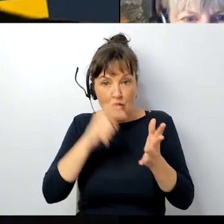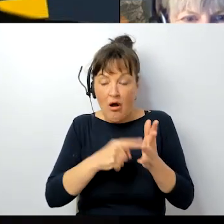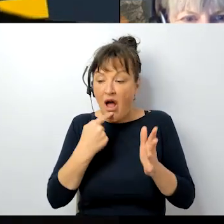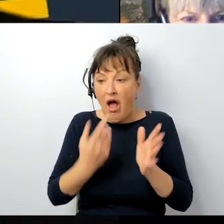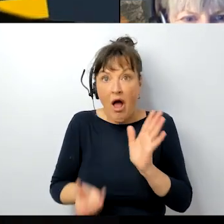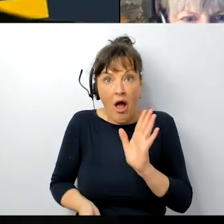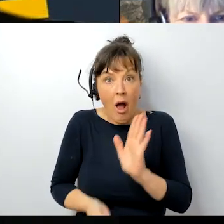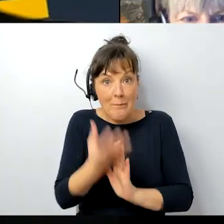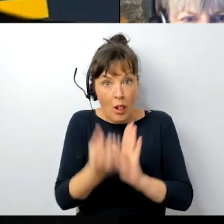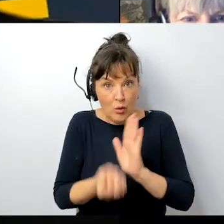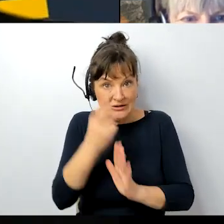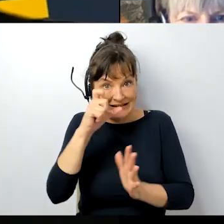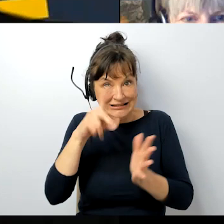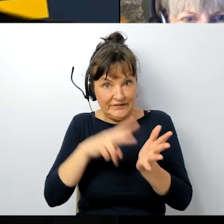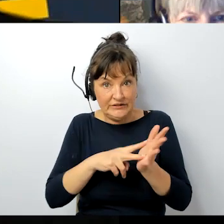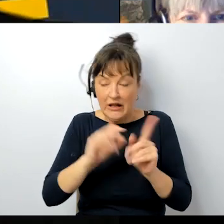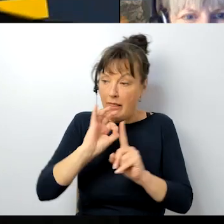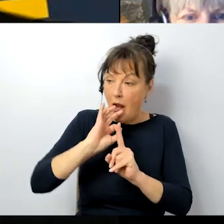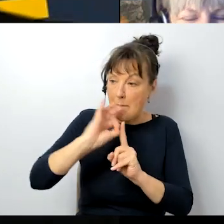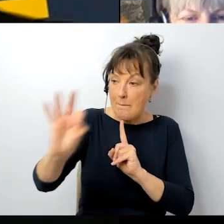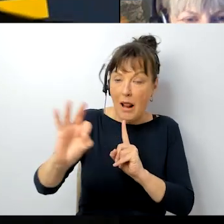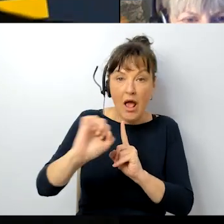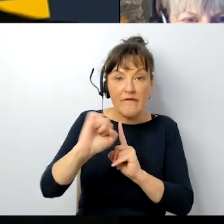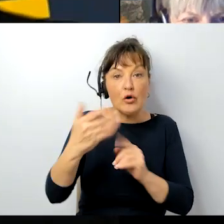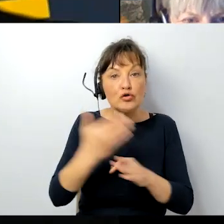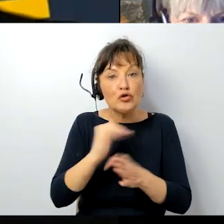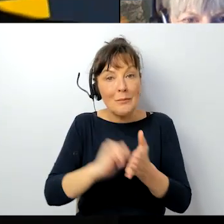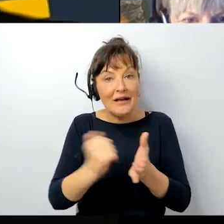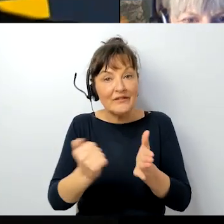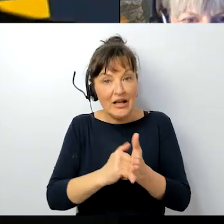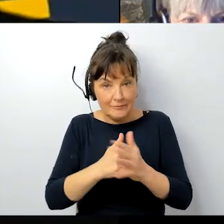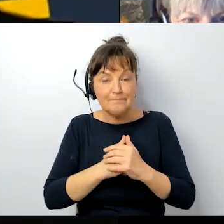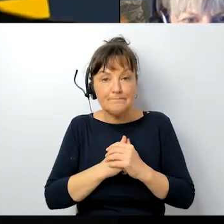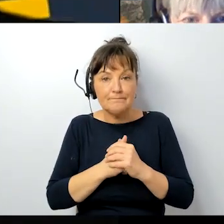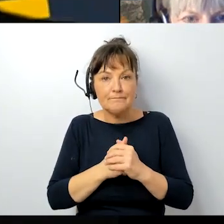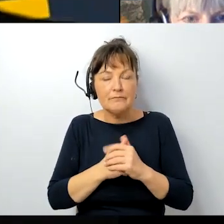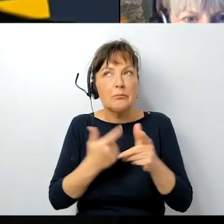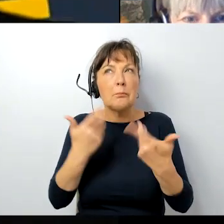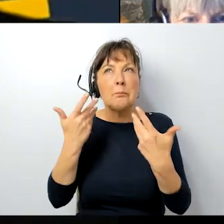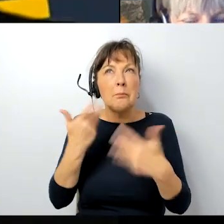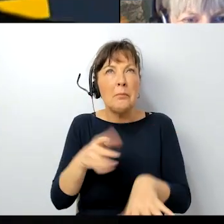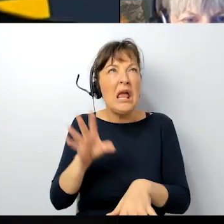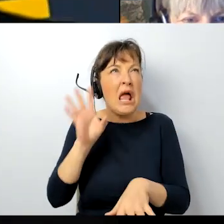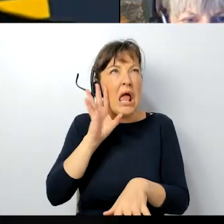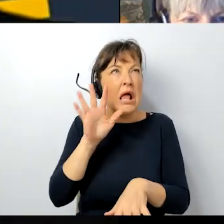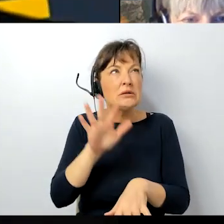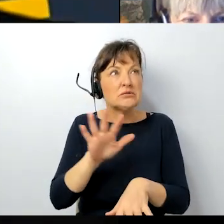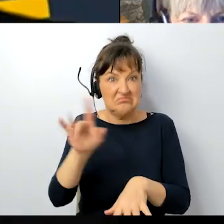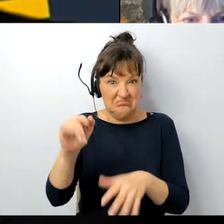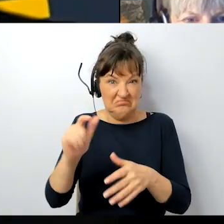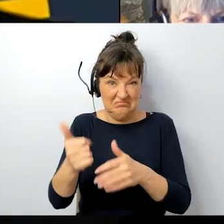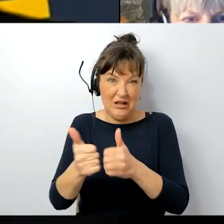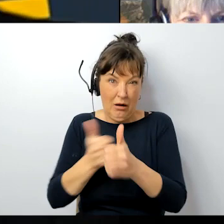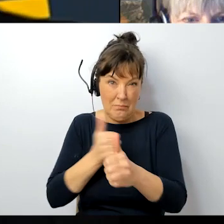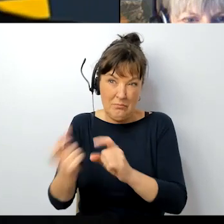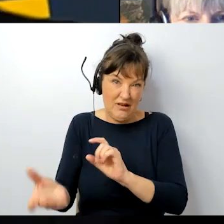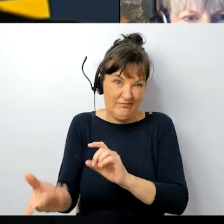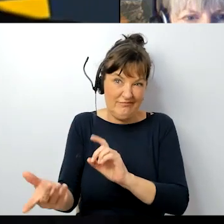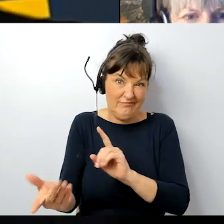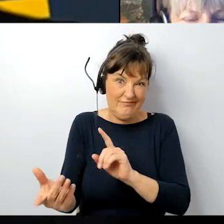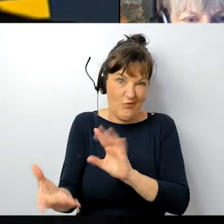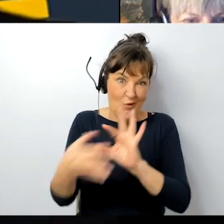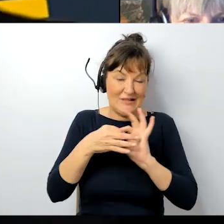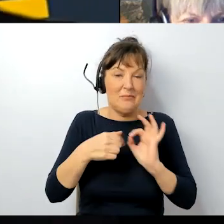the apprenticeship.com website and I uploaded a CV and then applied to the job advert for Drax.